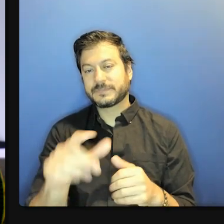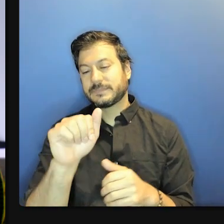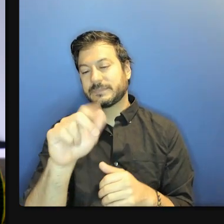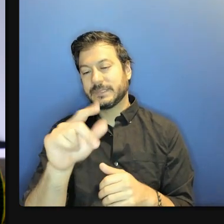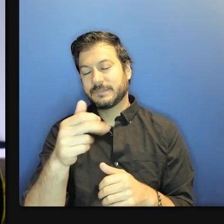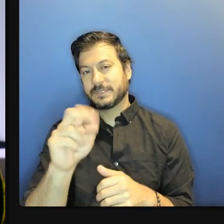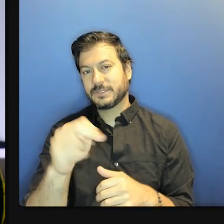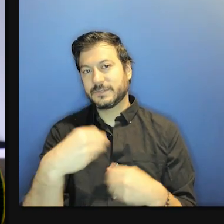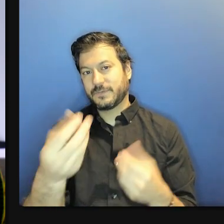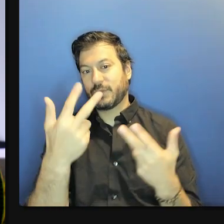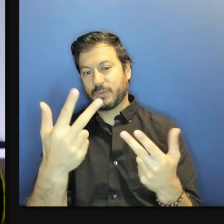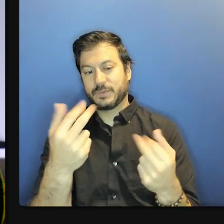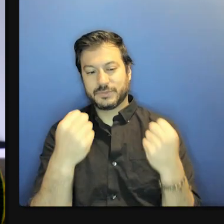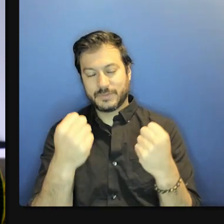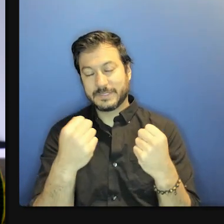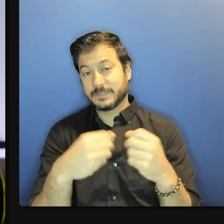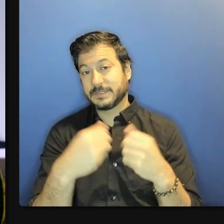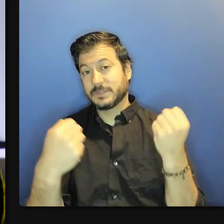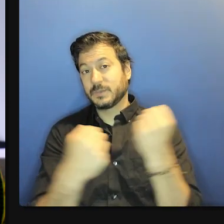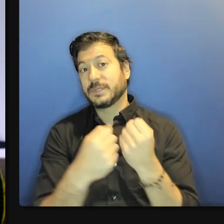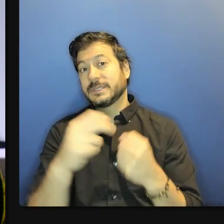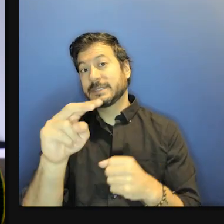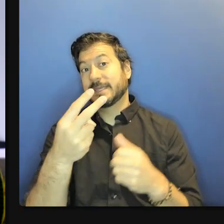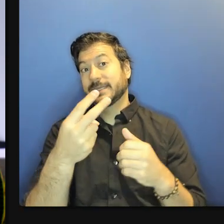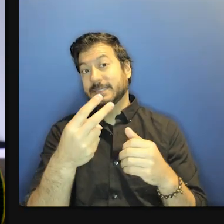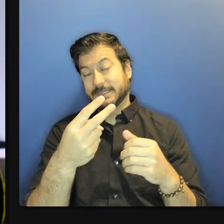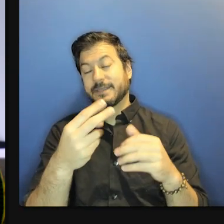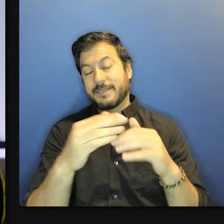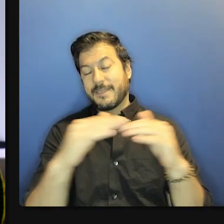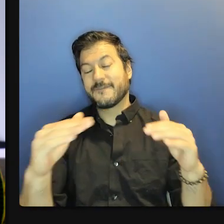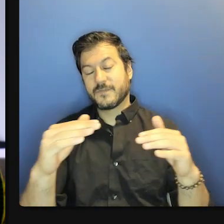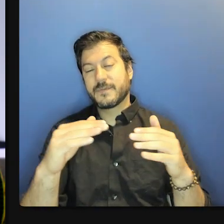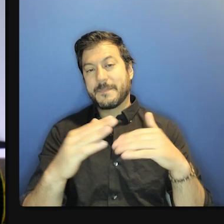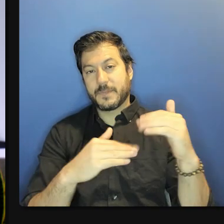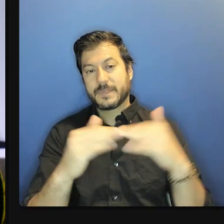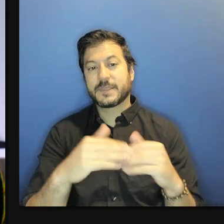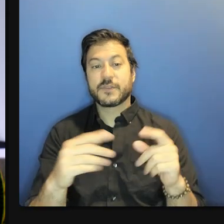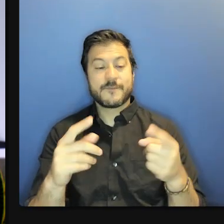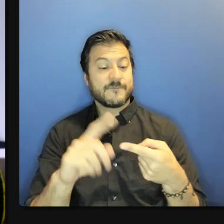Cross-lingual adaptation offers three strengths to support secondary language building and localization.